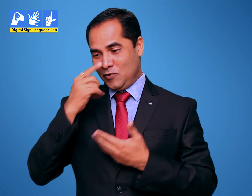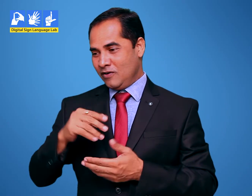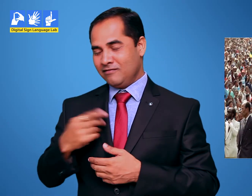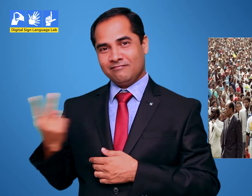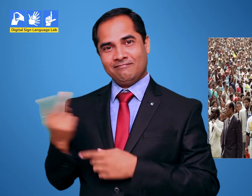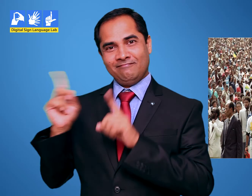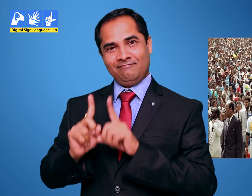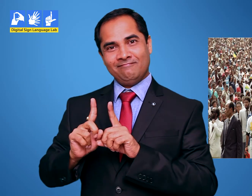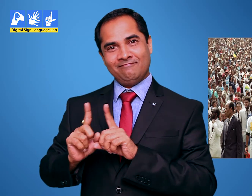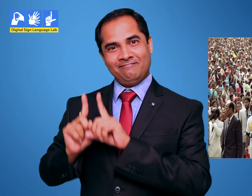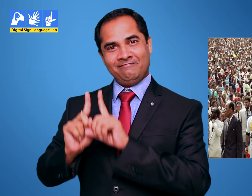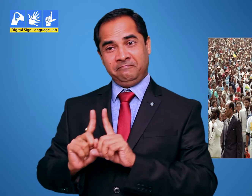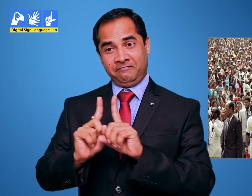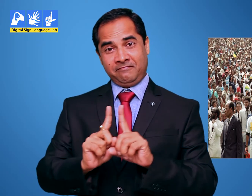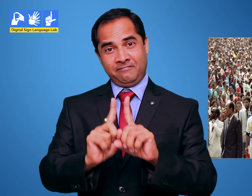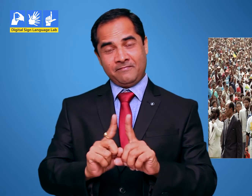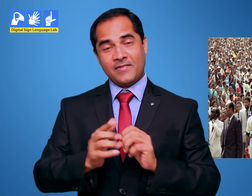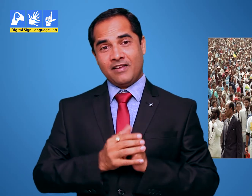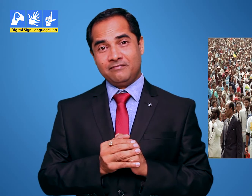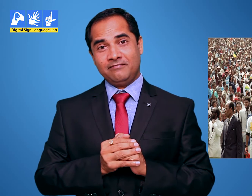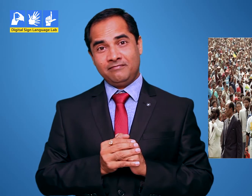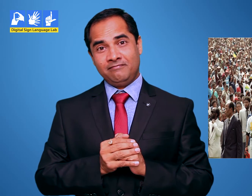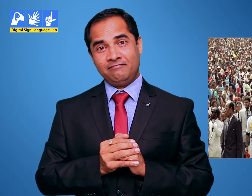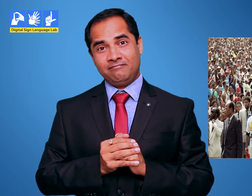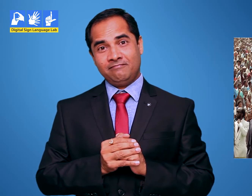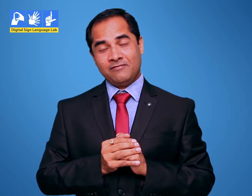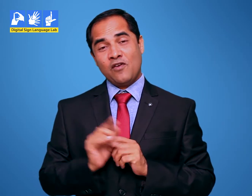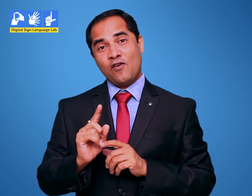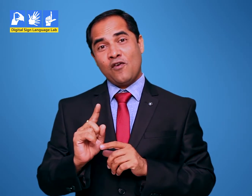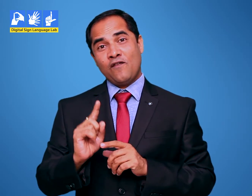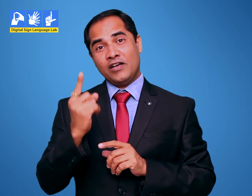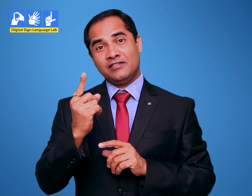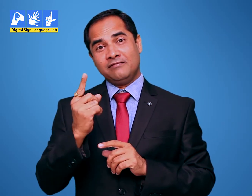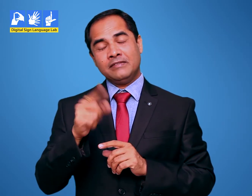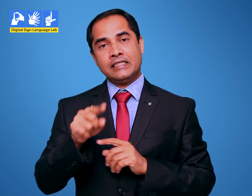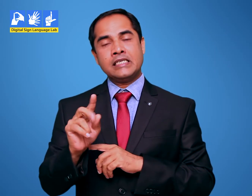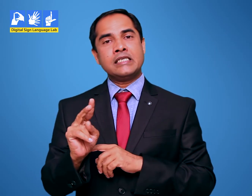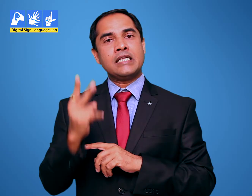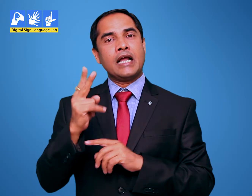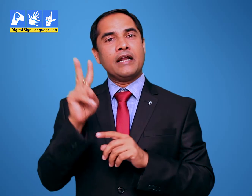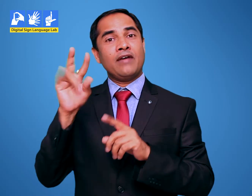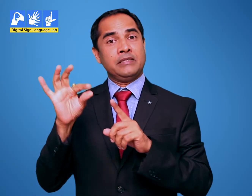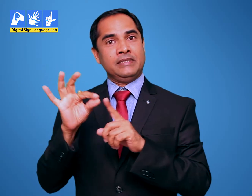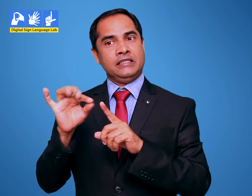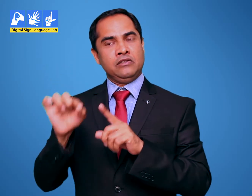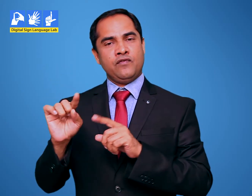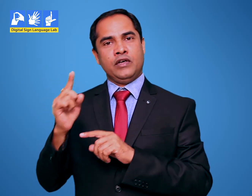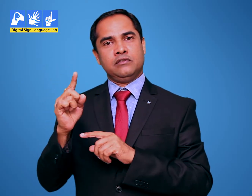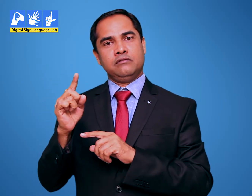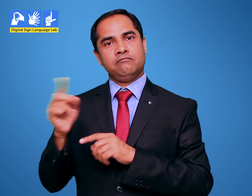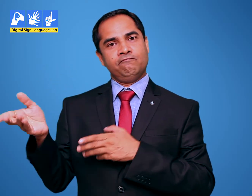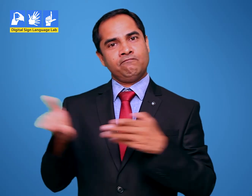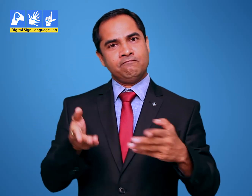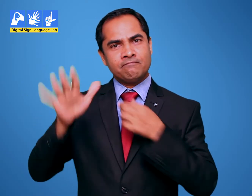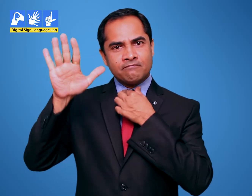lovely morning, I was accompanied by my daughter's Zenani. On that podium Mr. de